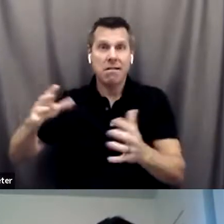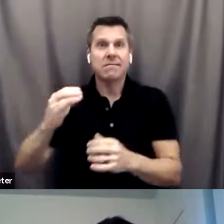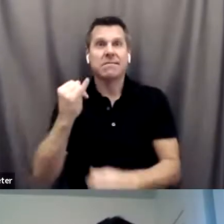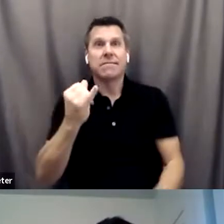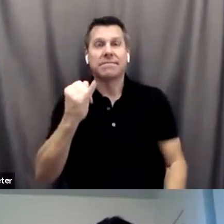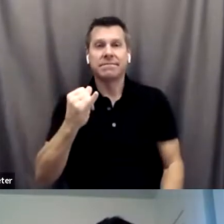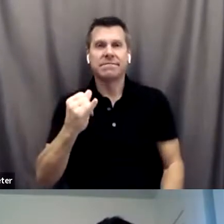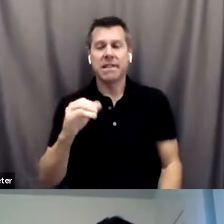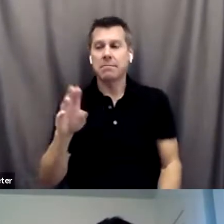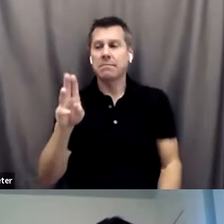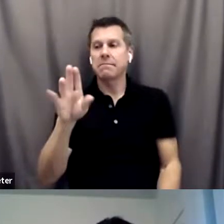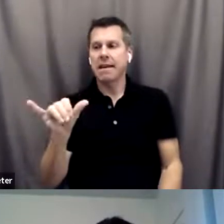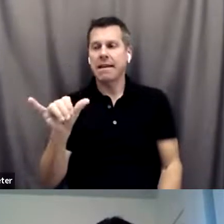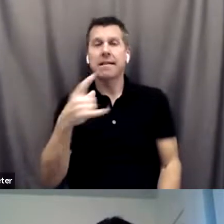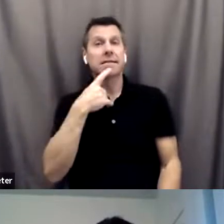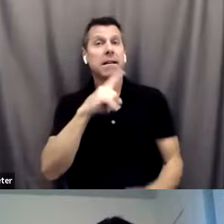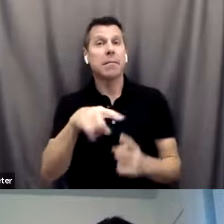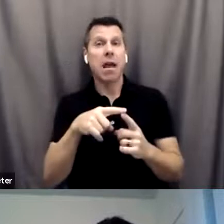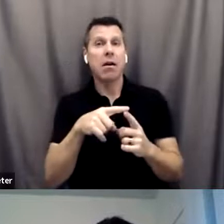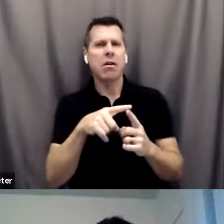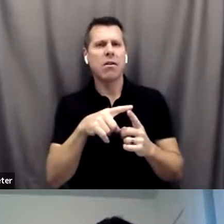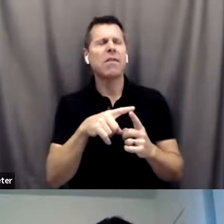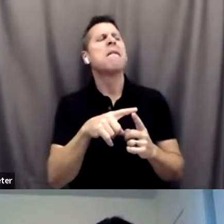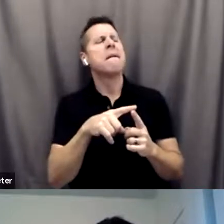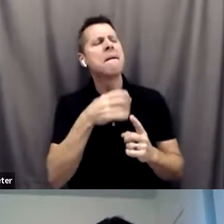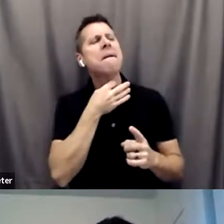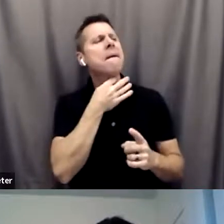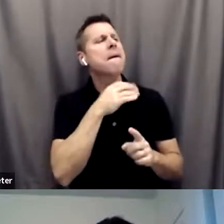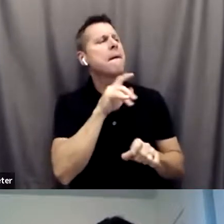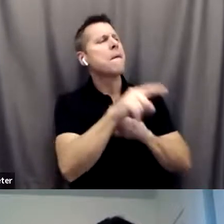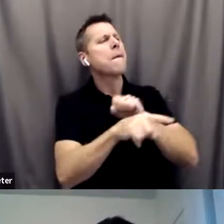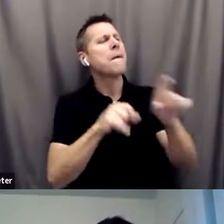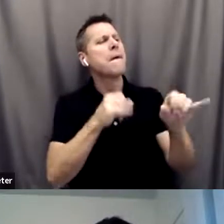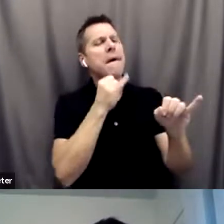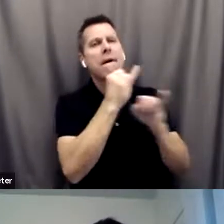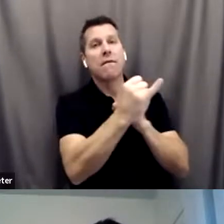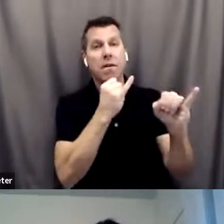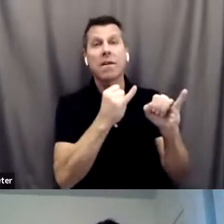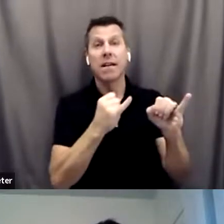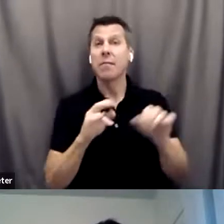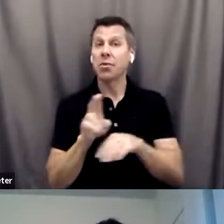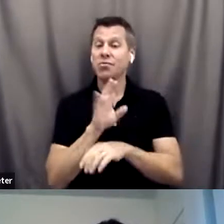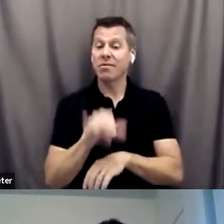said about the inquisitive interviewing and I'm going to use that as we talk with students. Just a lot of positive feedback in